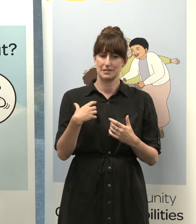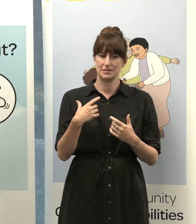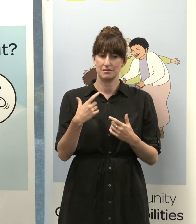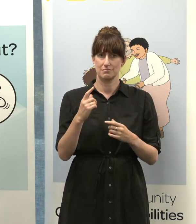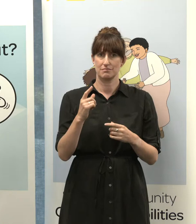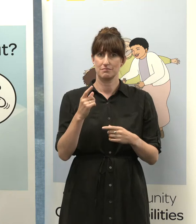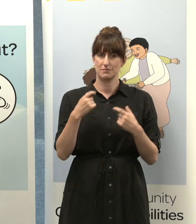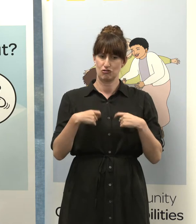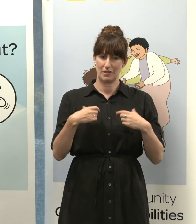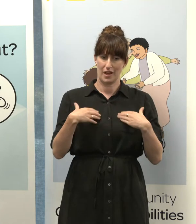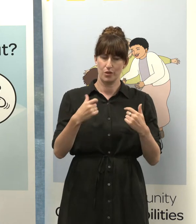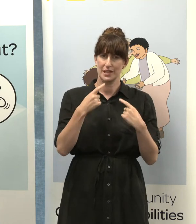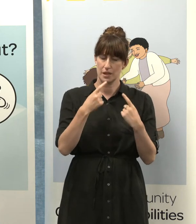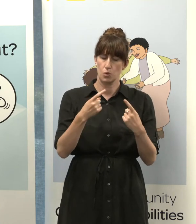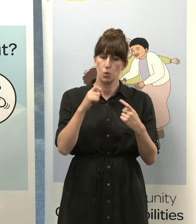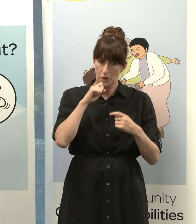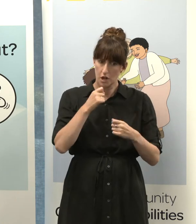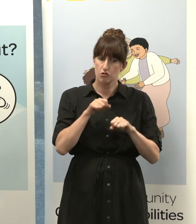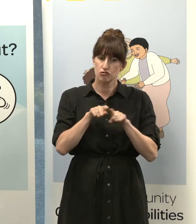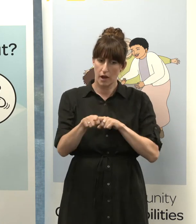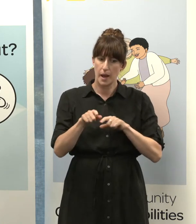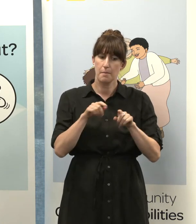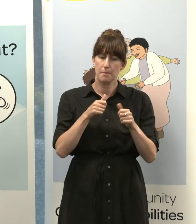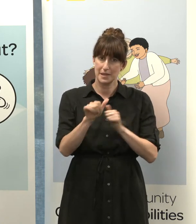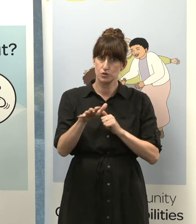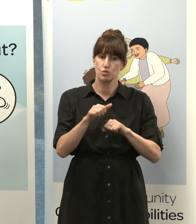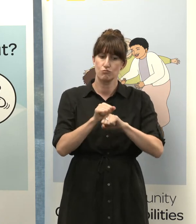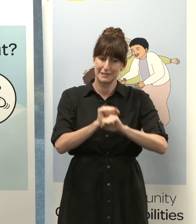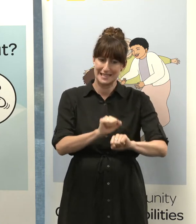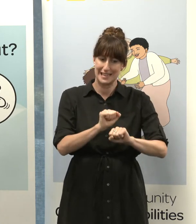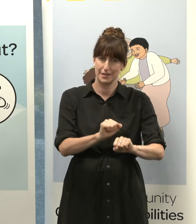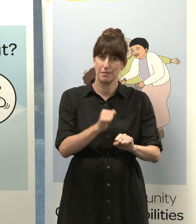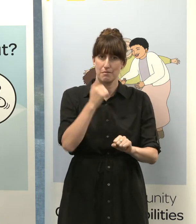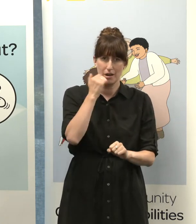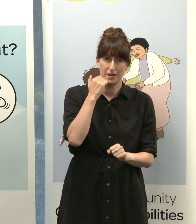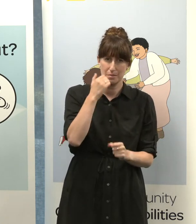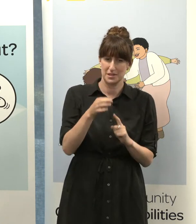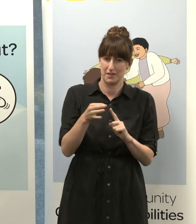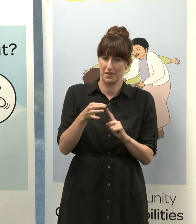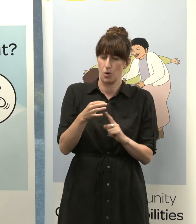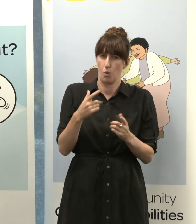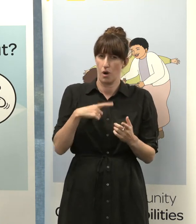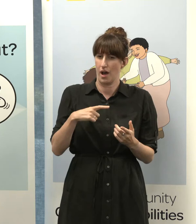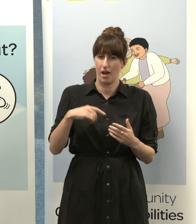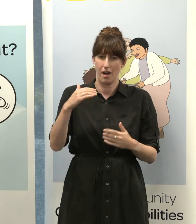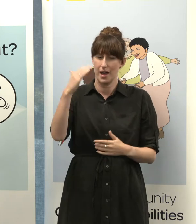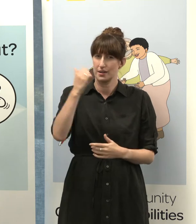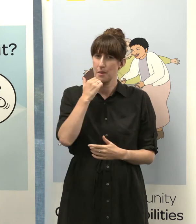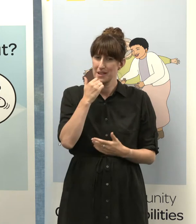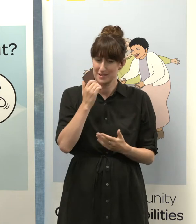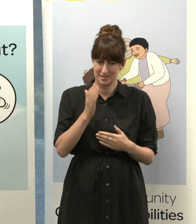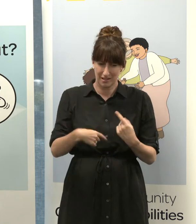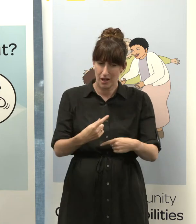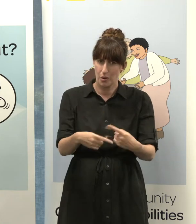Why is this repeating the pattern we saw last year with Delta when officials gave us